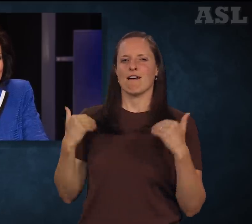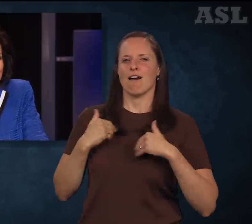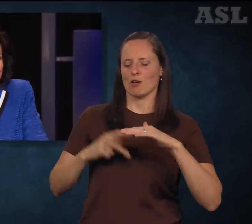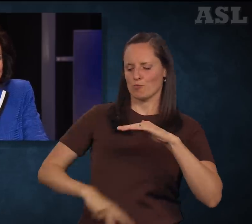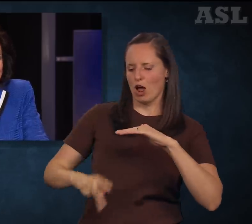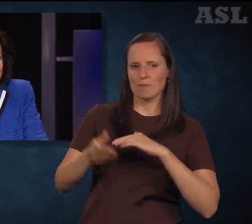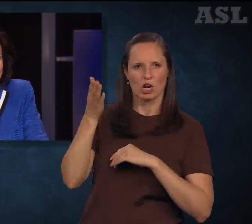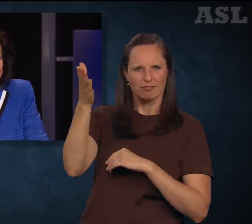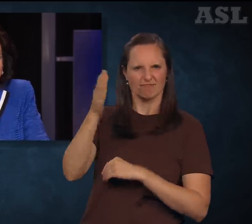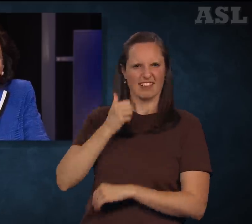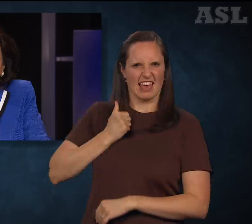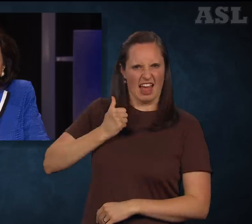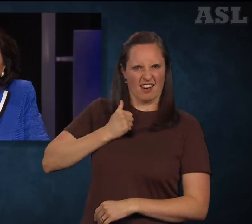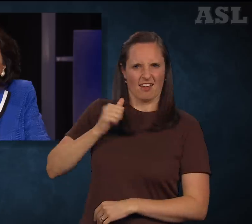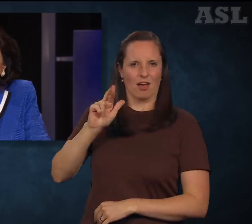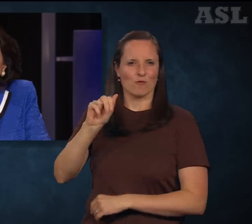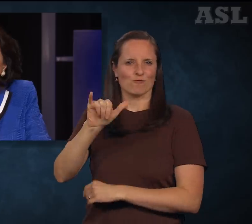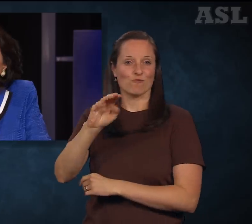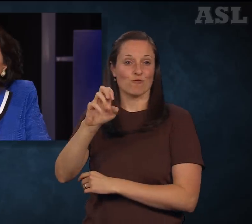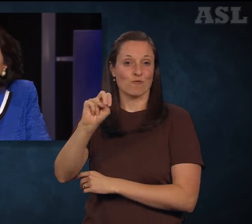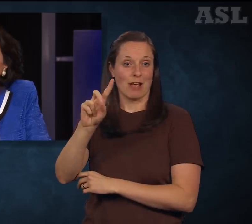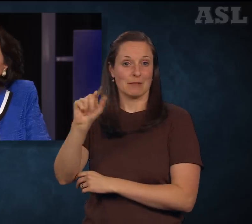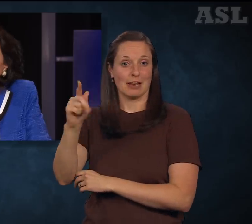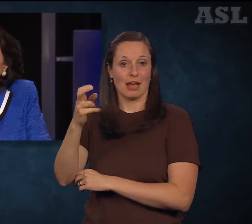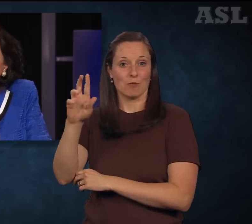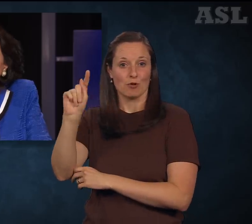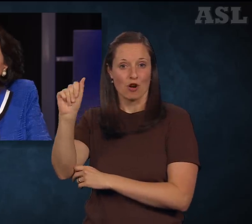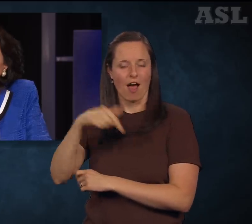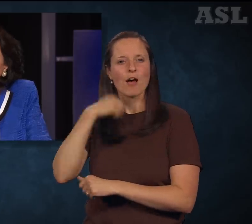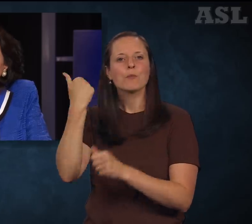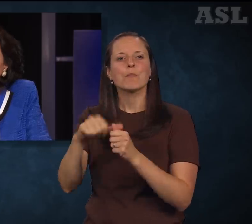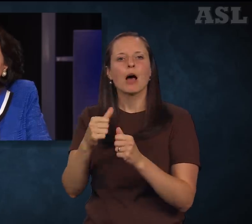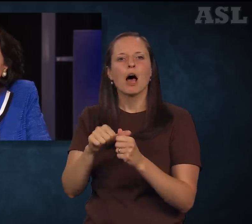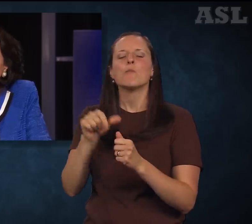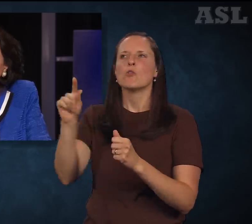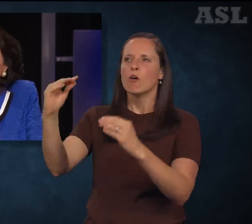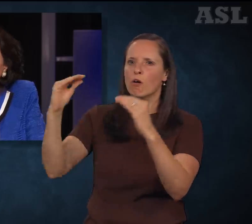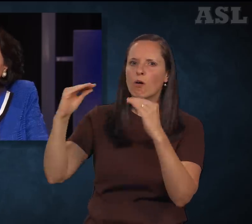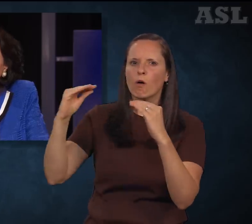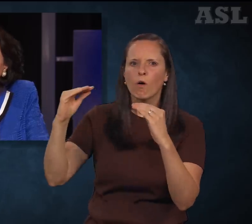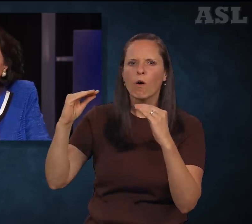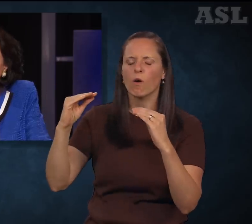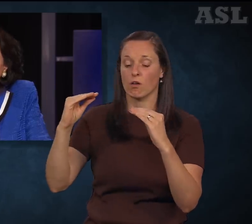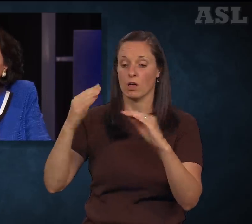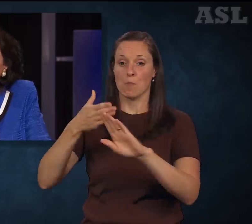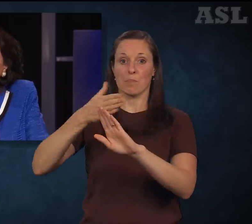ALBERTA, CANADA, I LEARNED THAT IN THE LAST DAYS--BEFORE